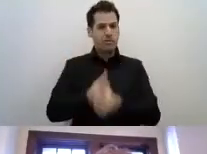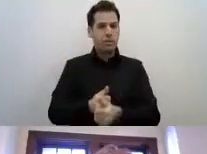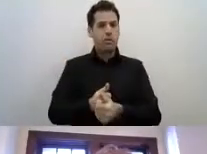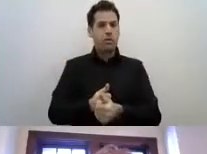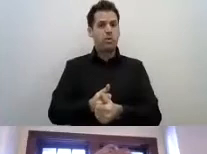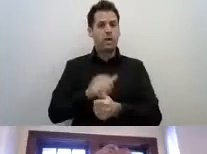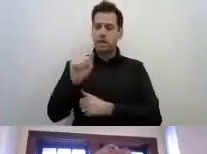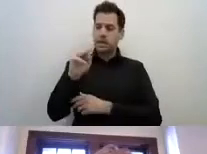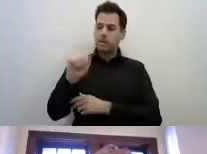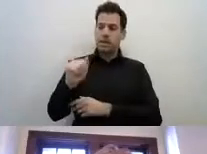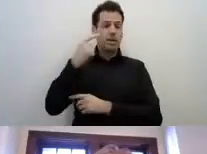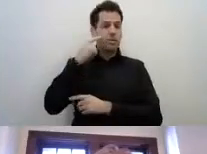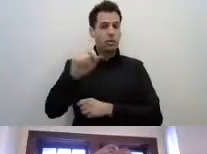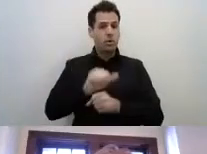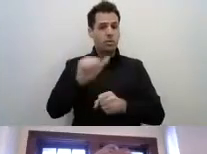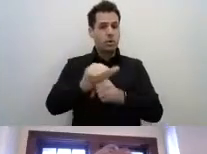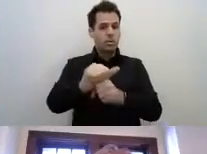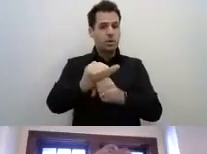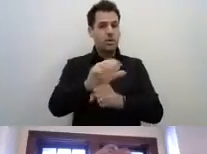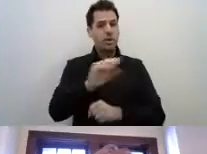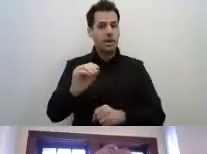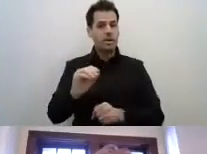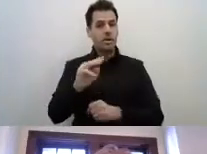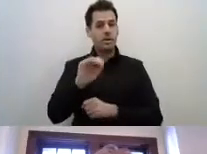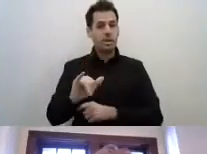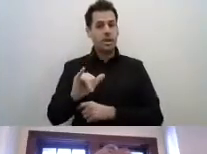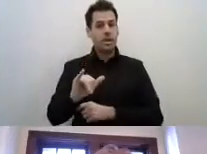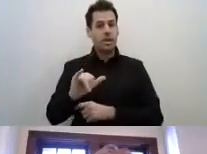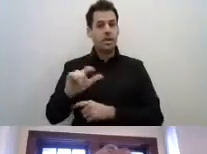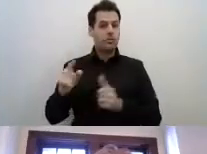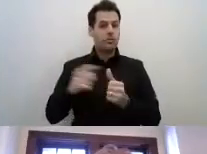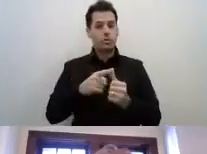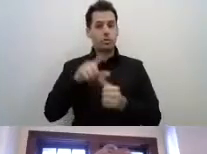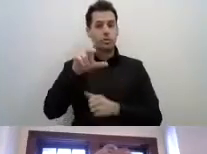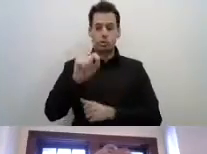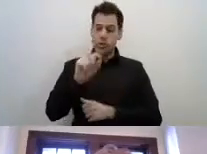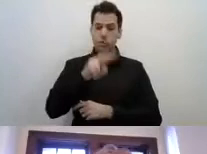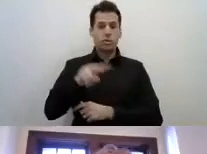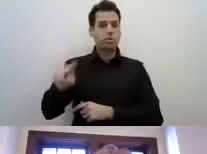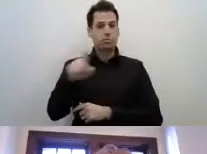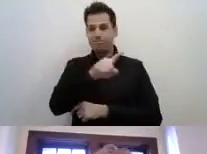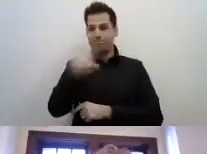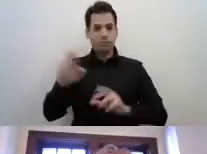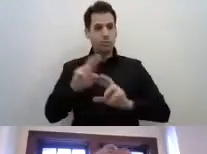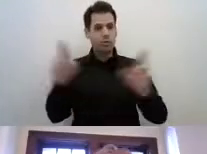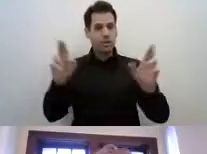for employment in advance of the may 1st 2022 deadline this standard calls our manitoba's